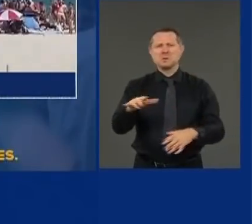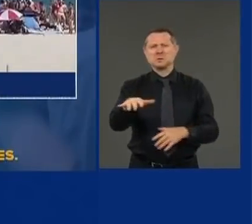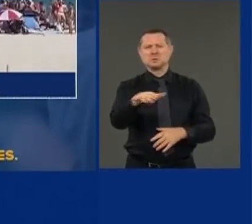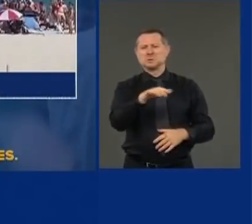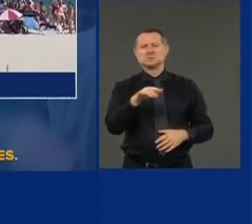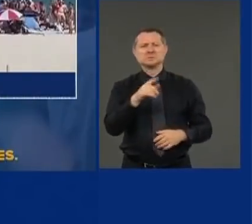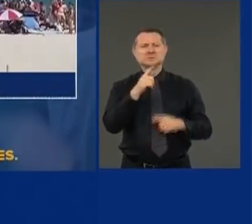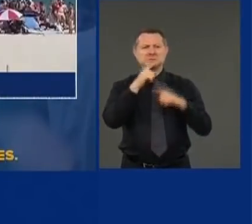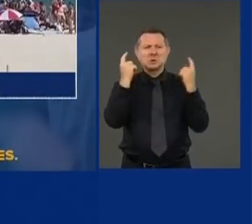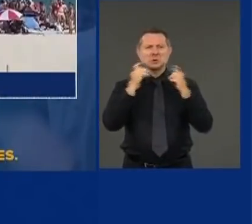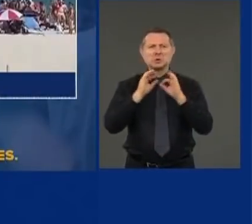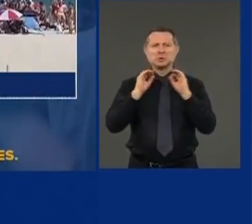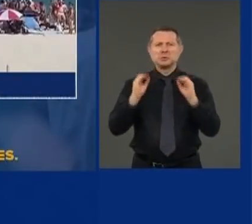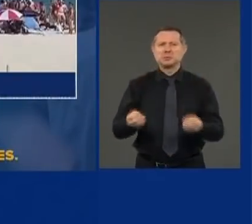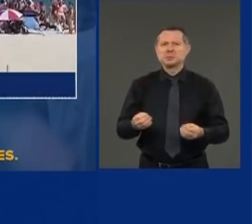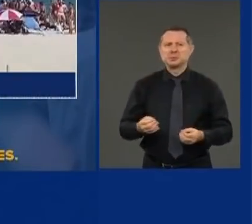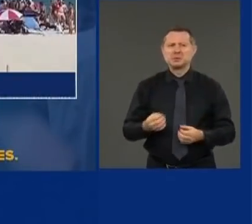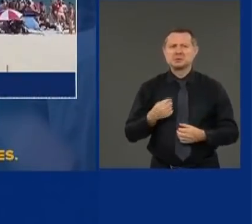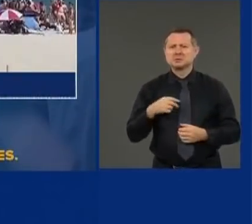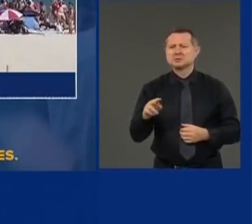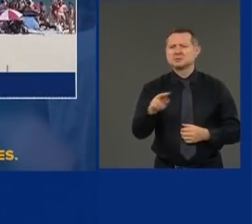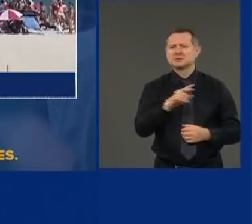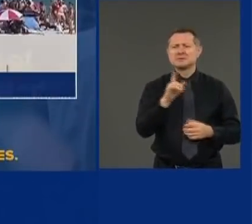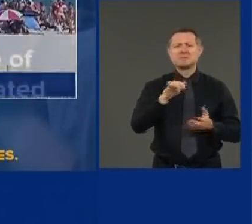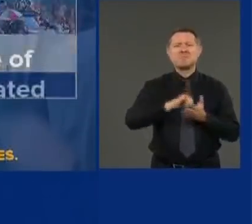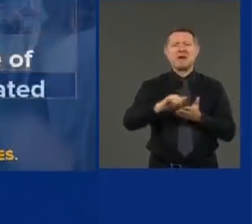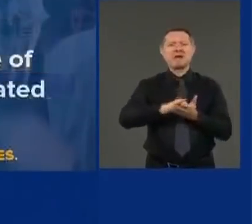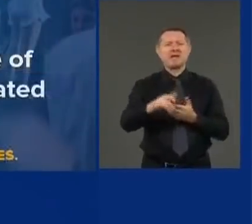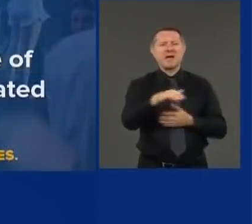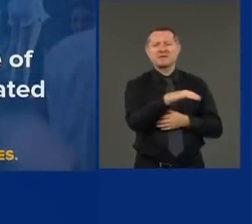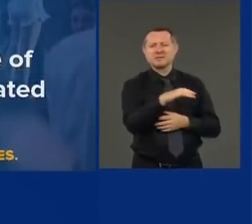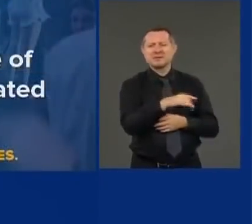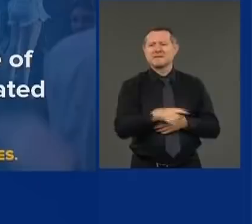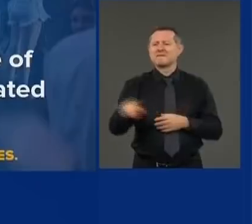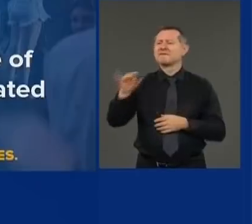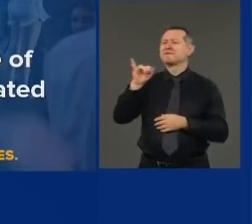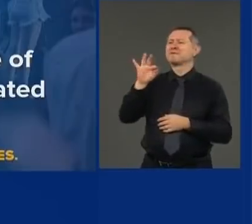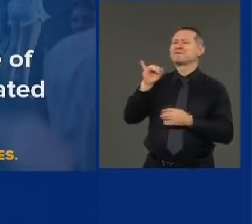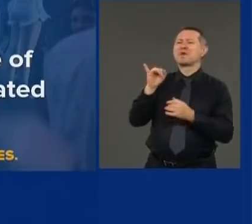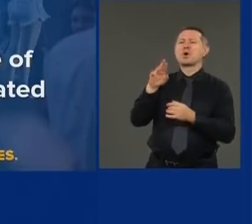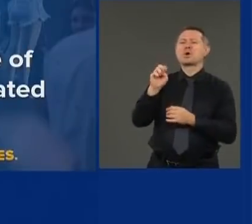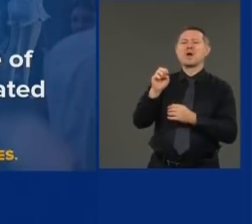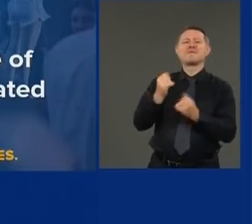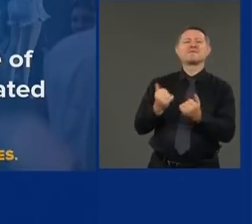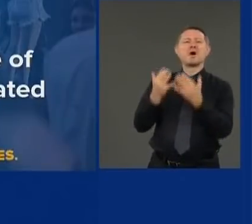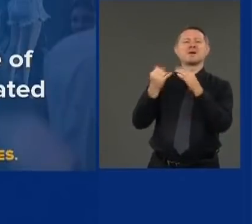JULY 4th, YOU SEE GATHERINGS THAT ARE NOT SOCIALLY DISTANT, THEY ARE NOT WEARING MASKS, YOU